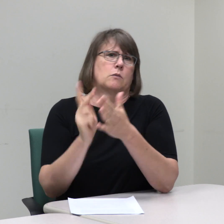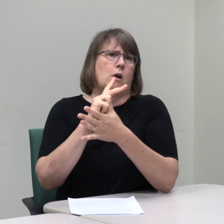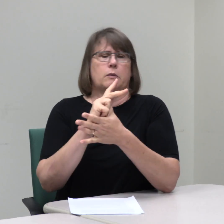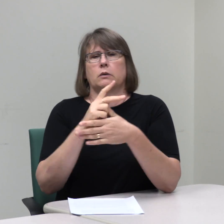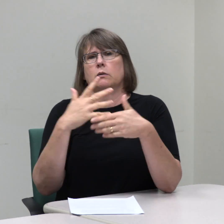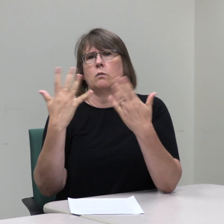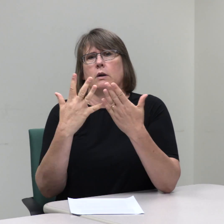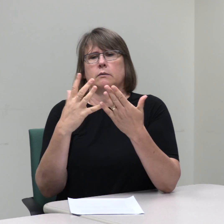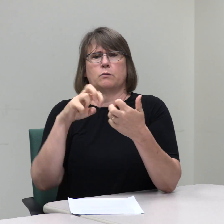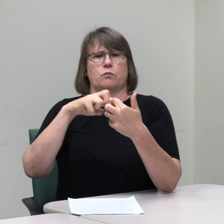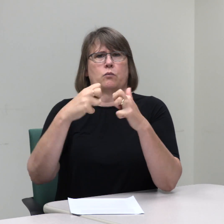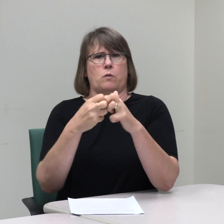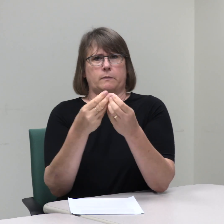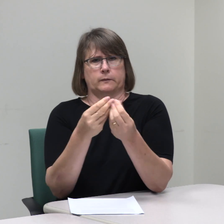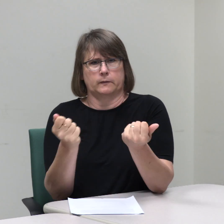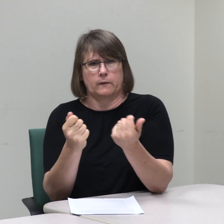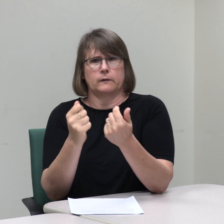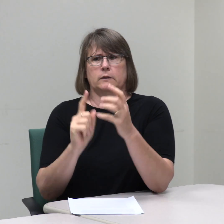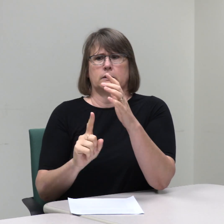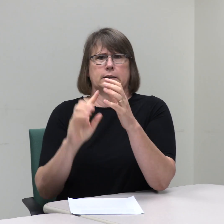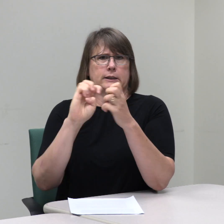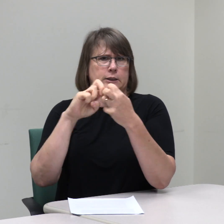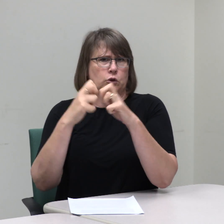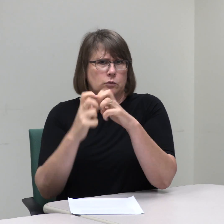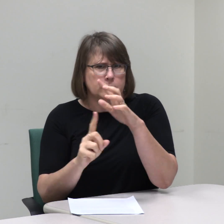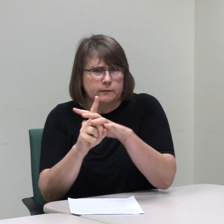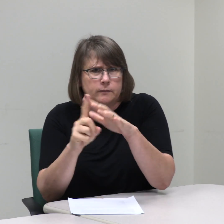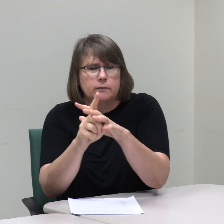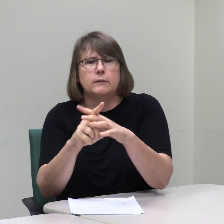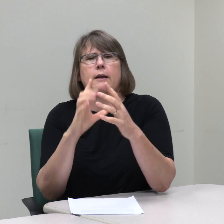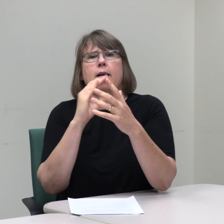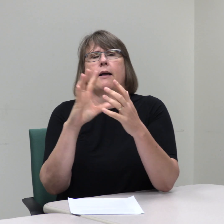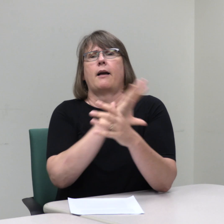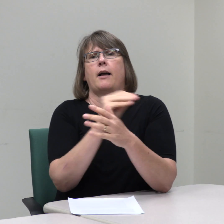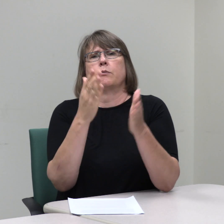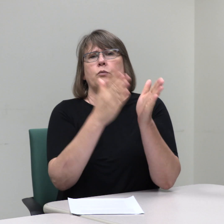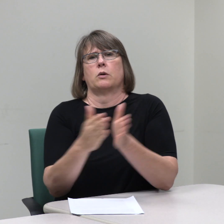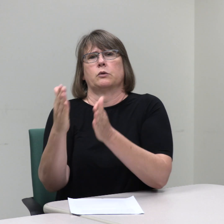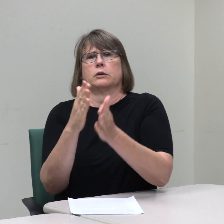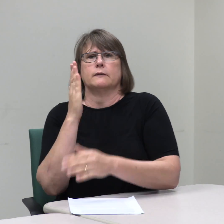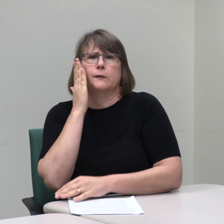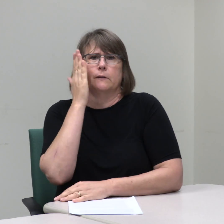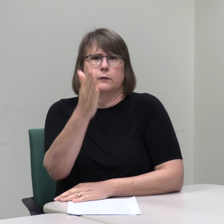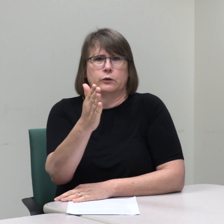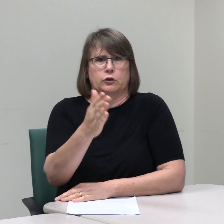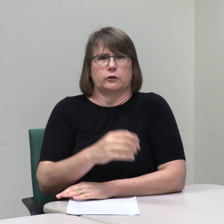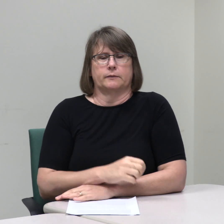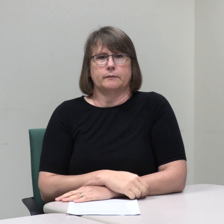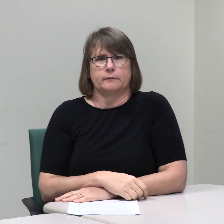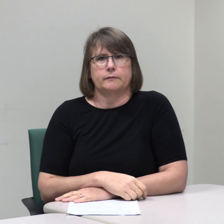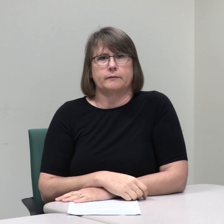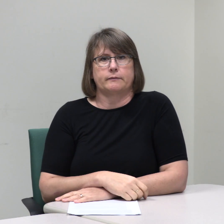our priorities are problem-solving and preparing for the future.